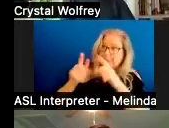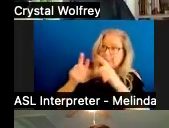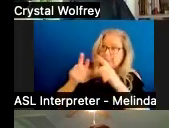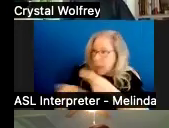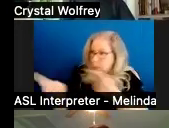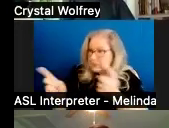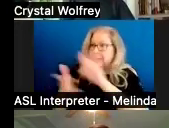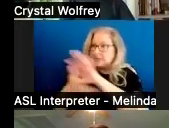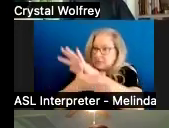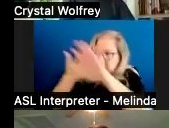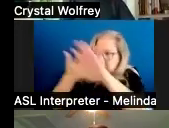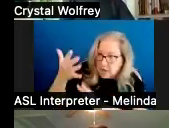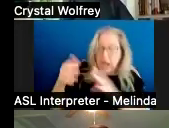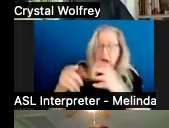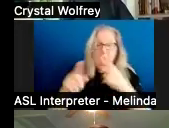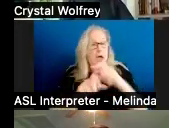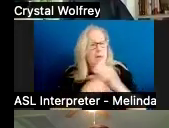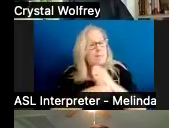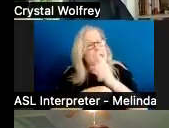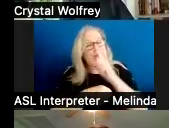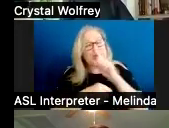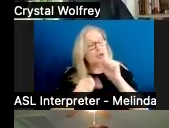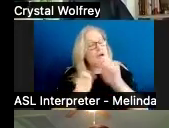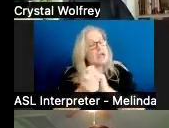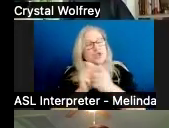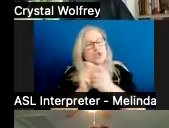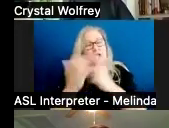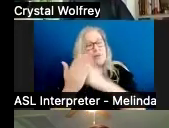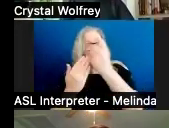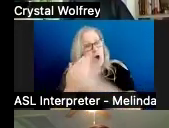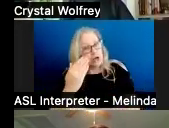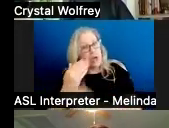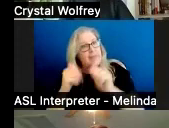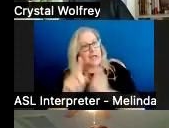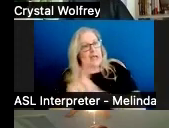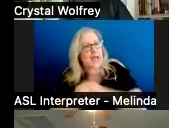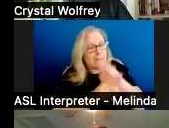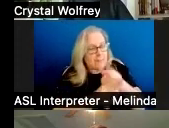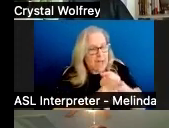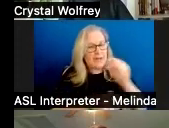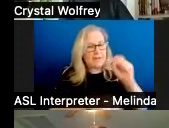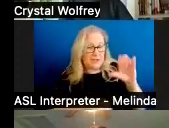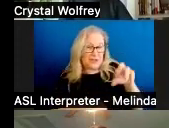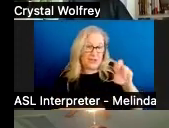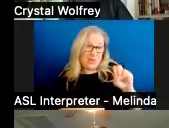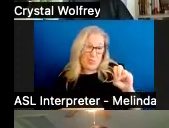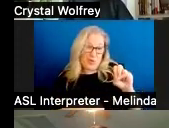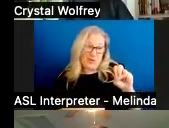Also we got to make sure it doesn't change the project so much that it could have impacted the score that the original application received.